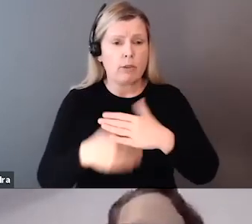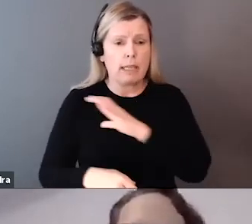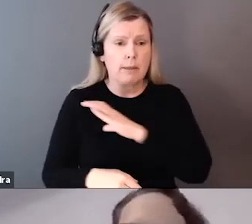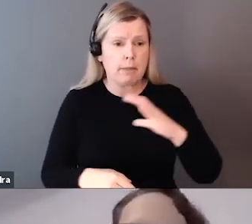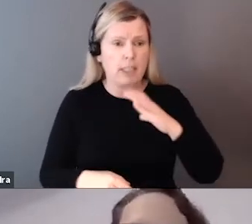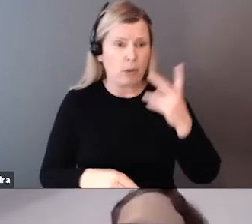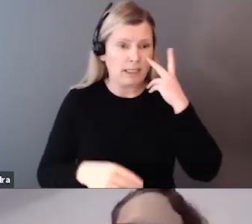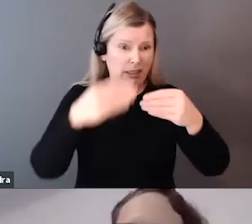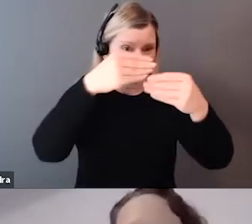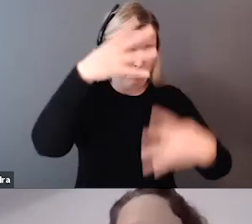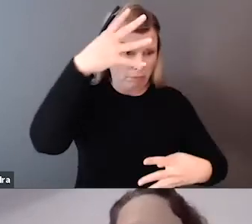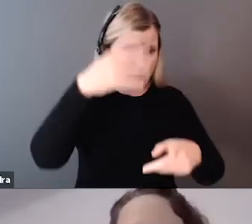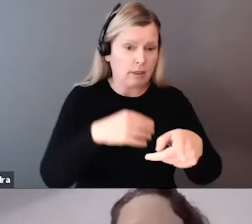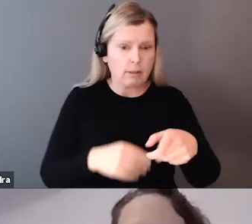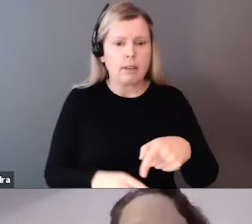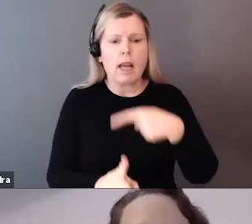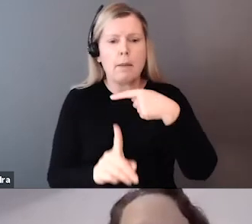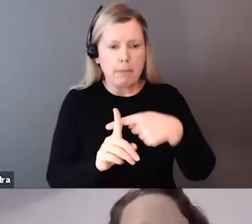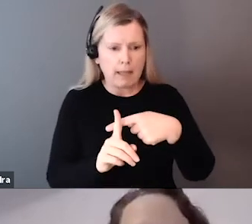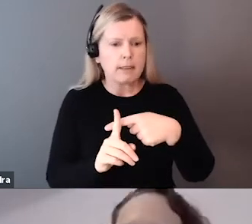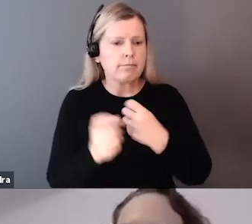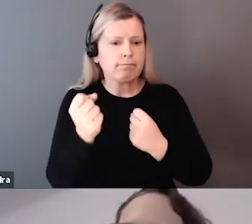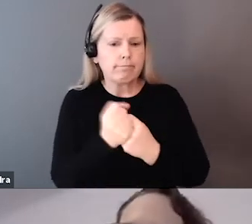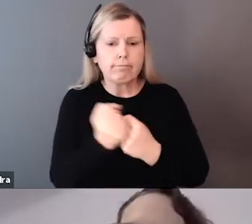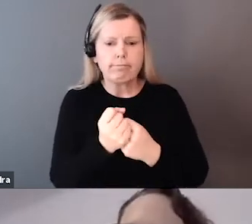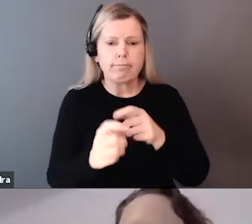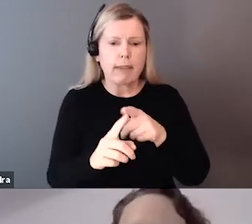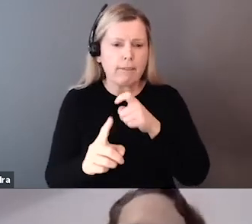the committee. We also had representation from the Workplace Safety and Insurance Board, from